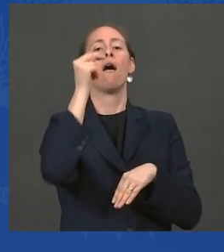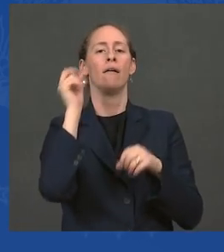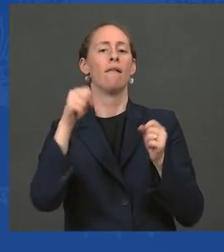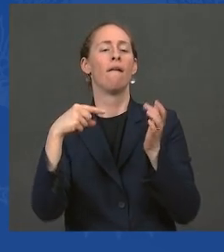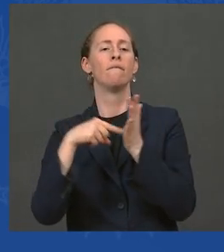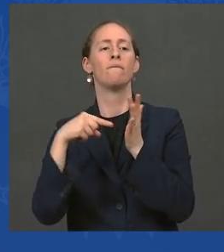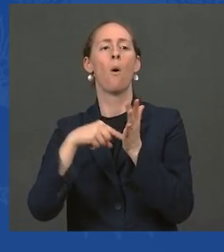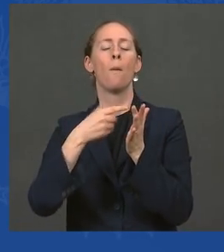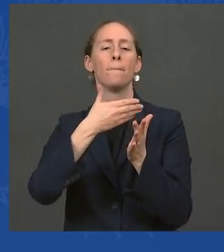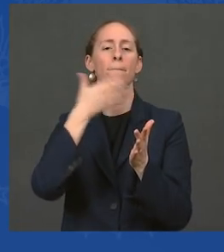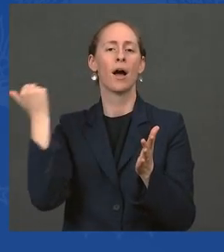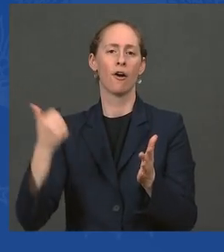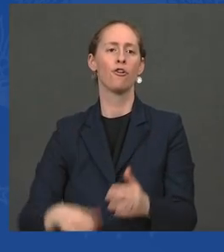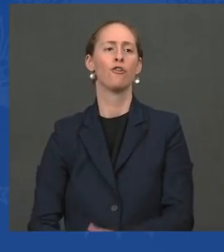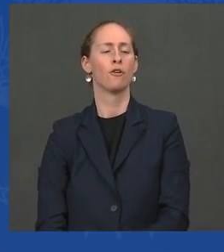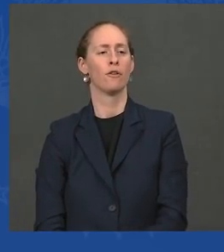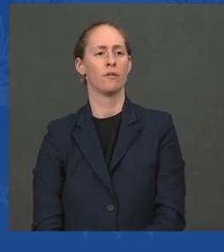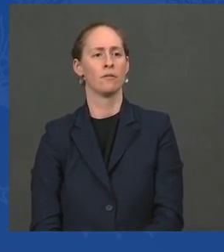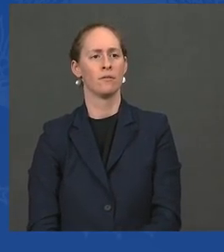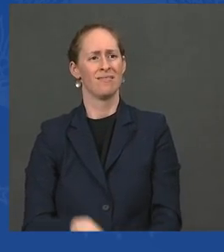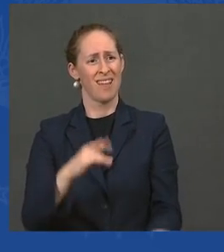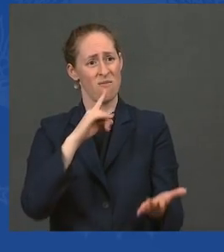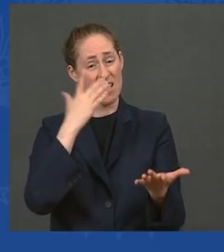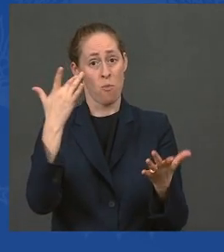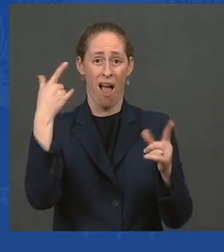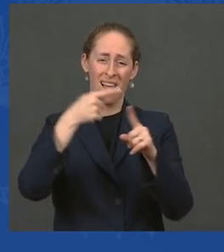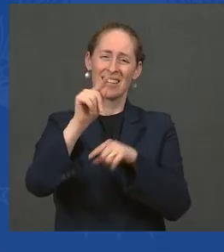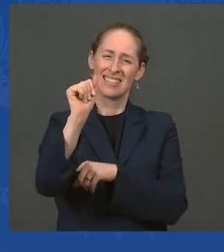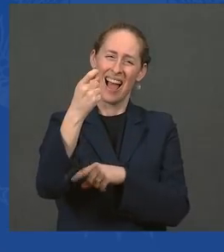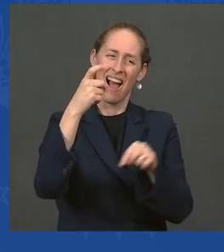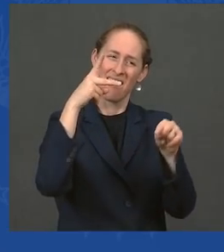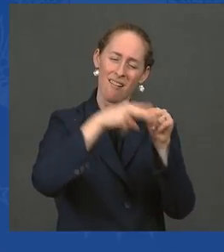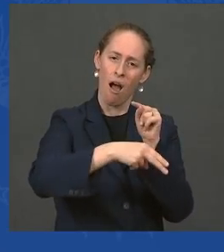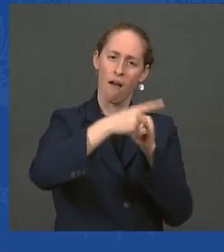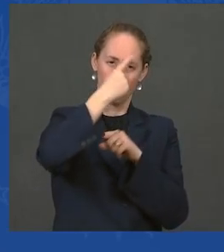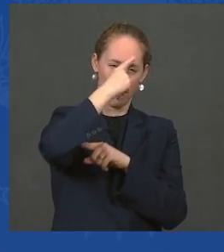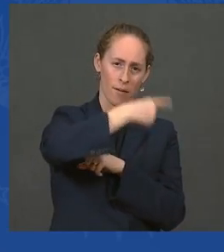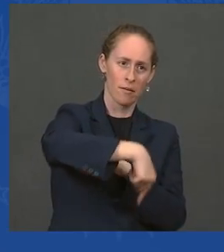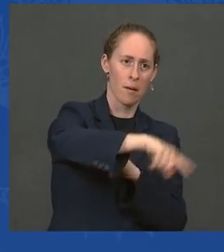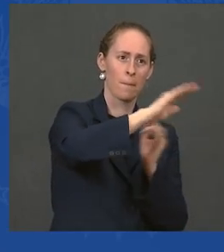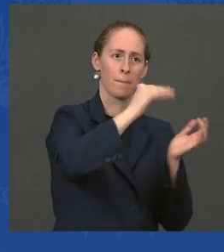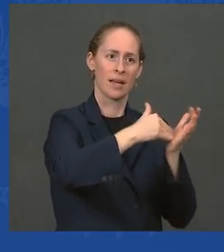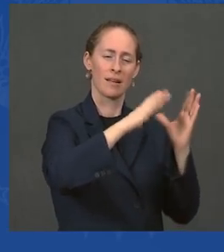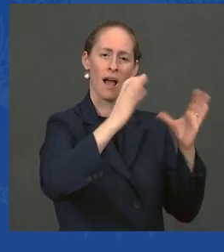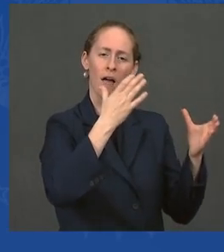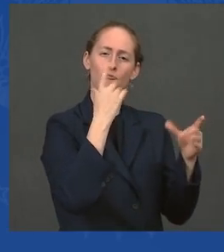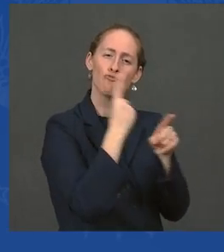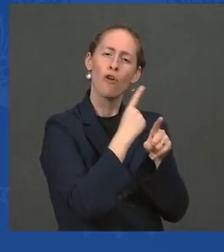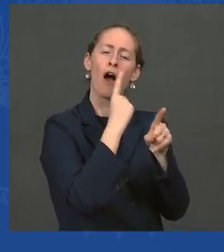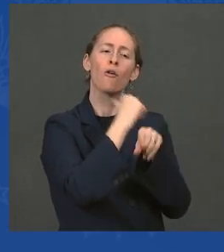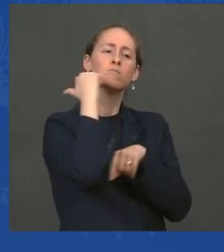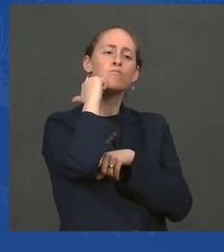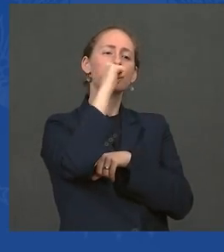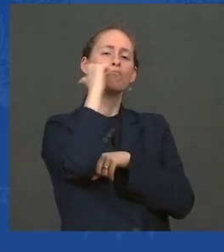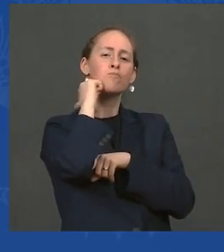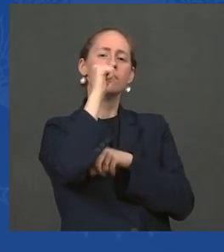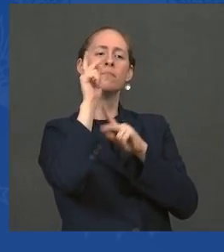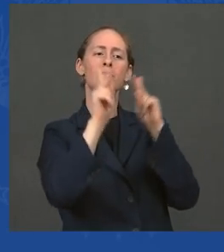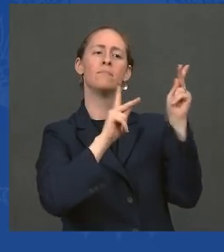It's a flat-out tax cut for ordinary people. That's what it does. I make no apologies for it.